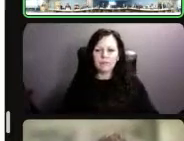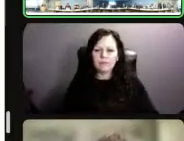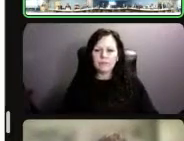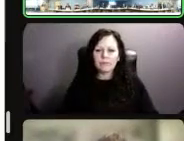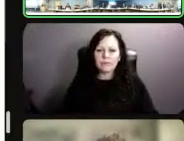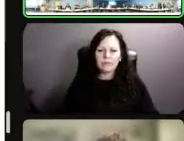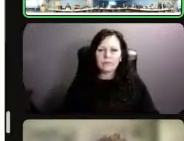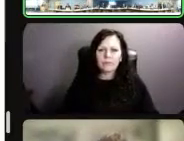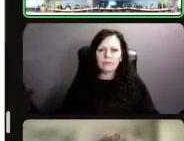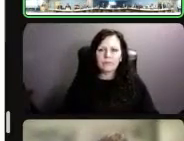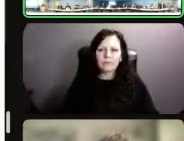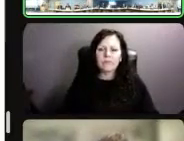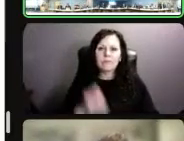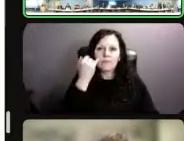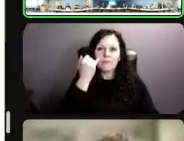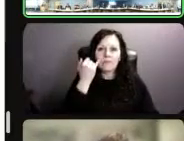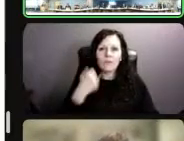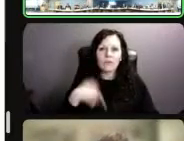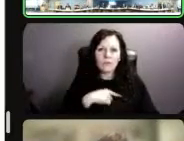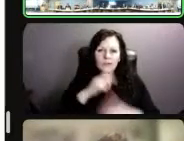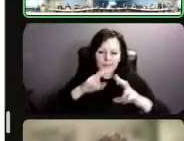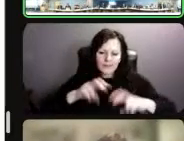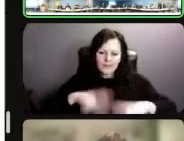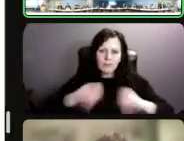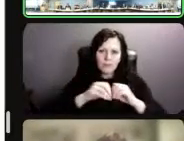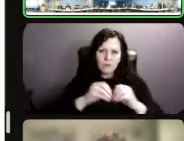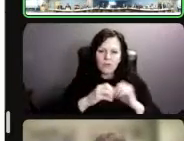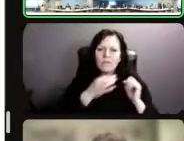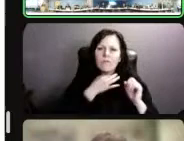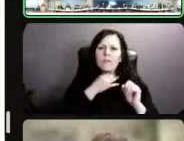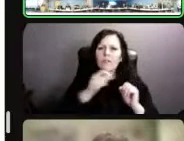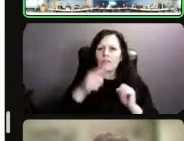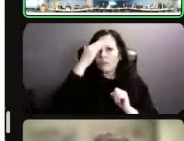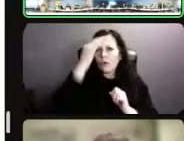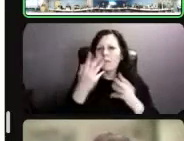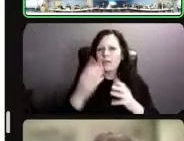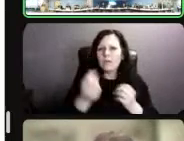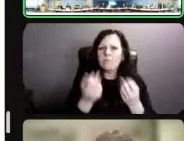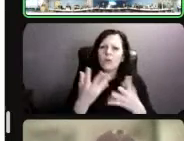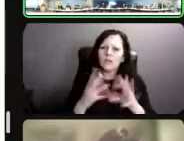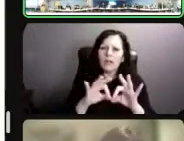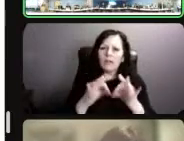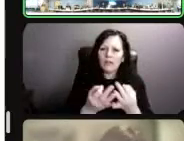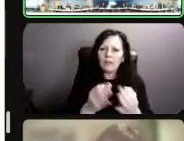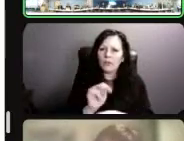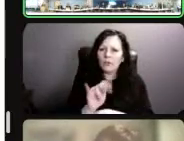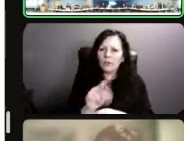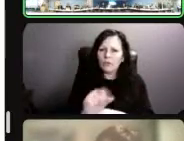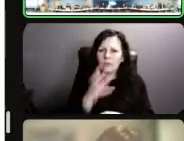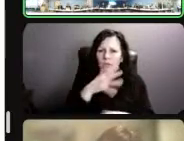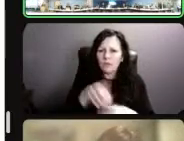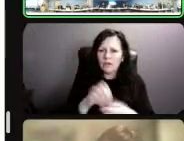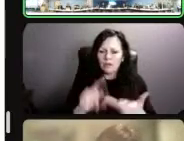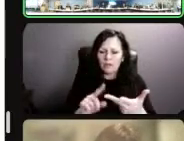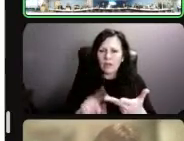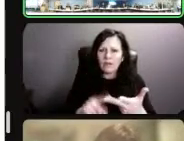AND THE COMMERCIAL RATE IS